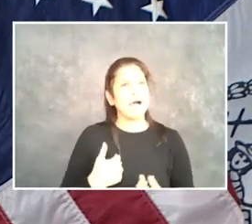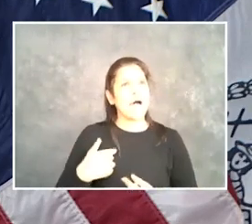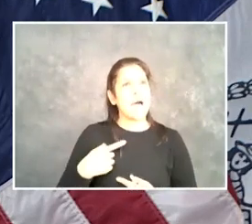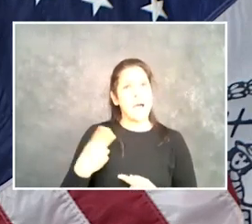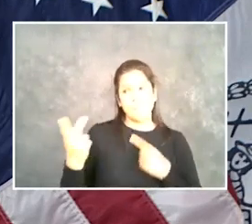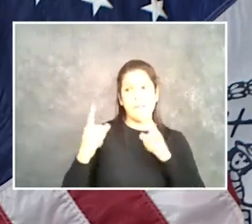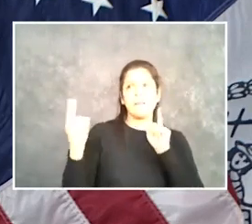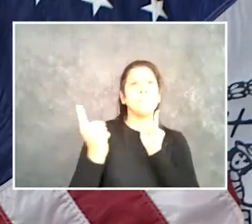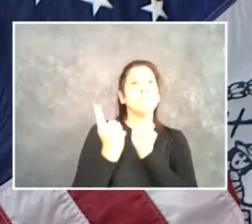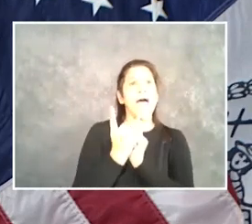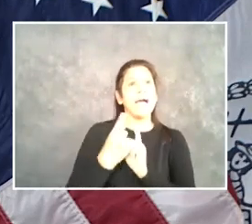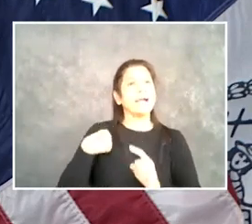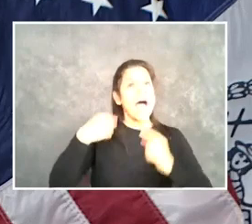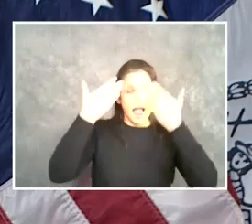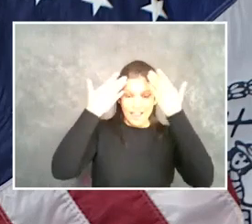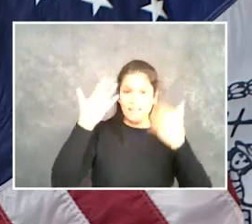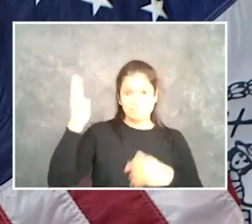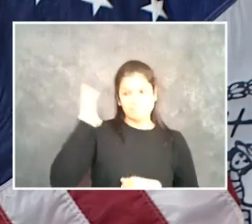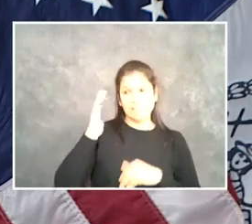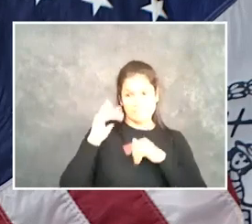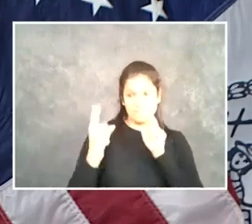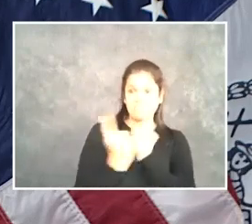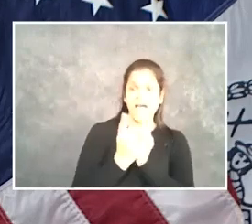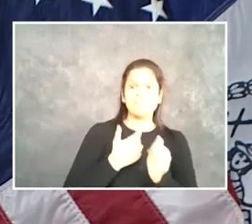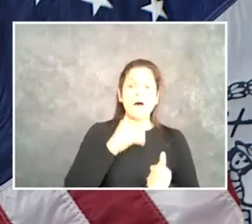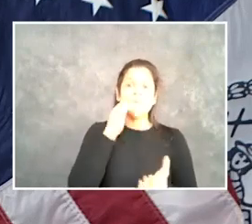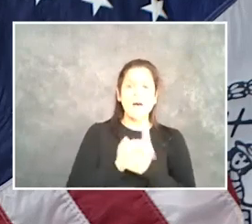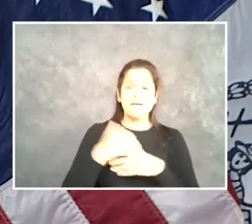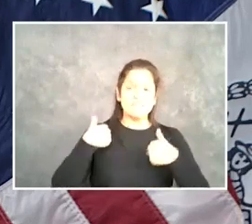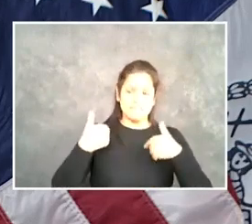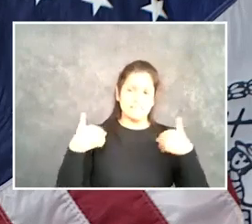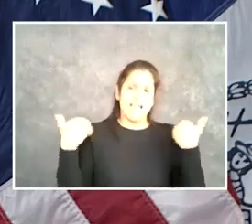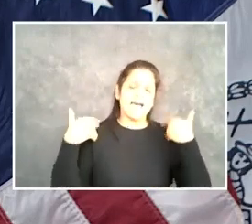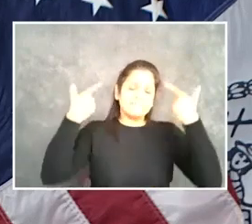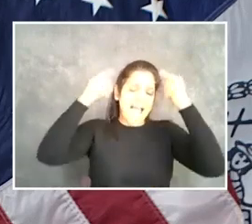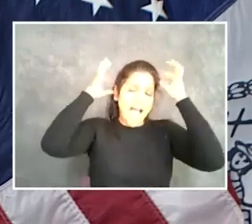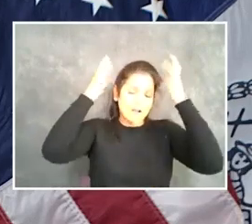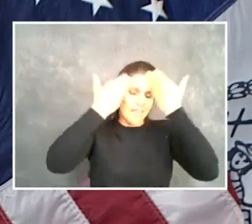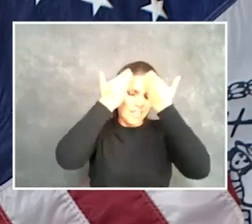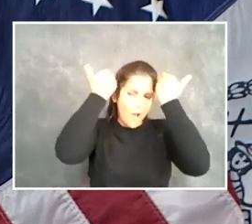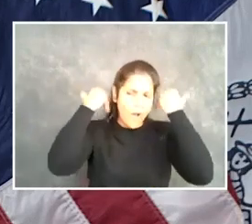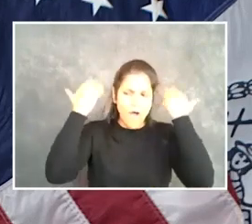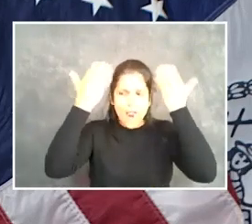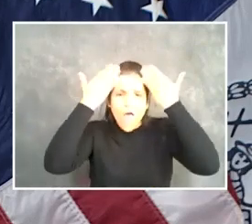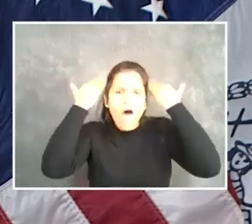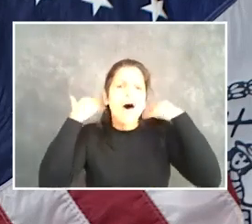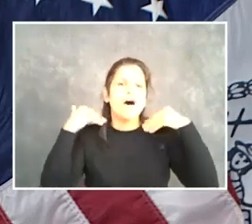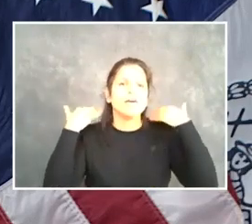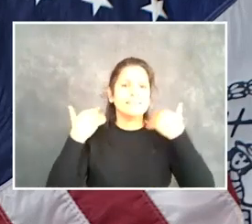SO WE'RE GOING TO HAVE TO FIGURE OUT A NEW APPROACH TO HAIR MANAGEMENT.